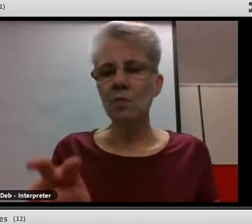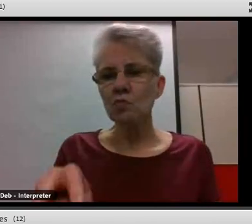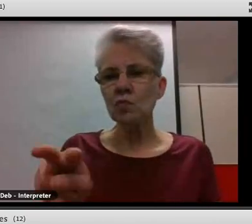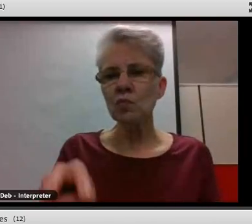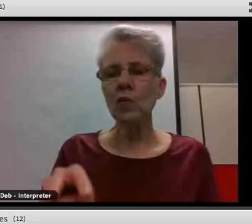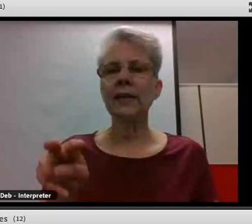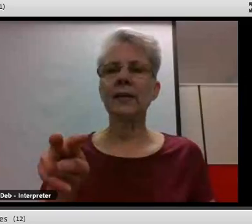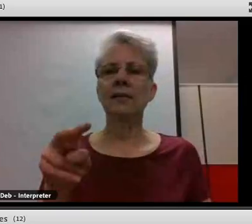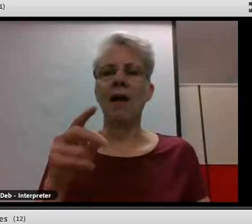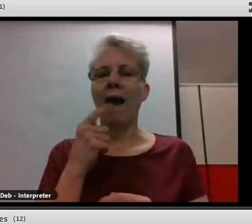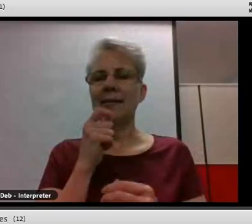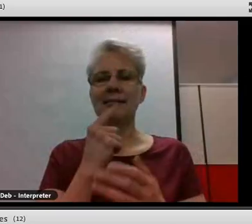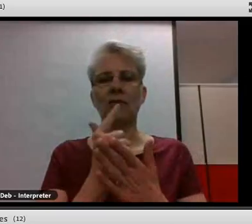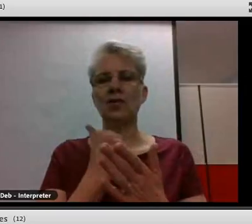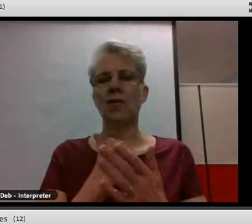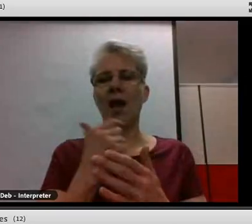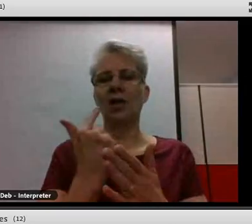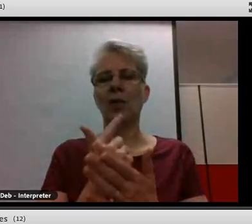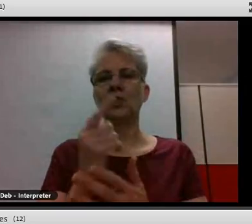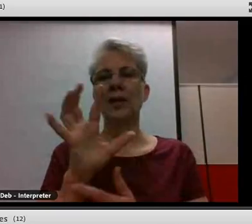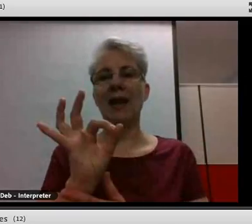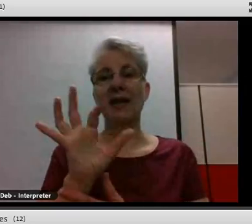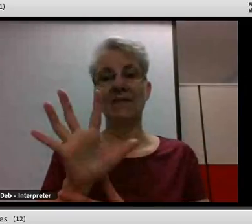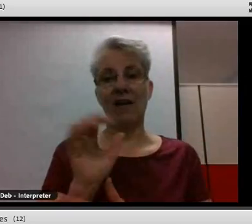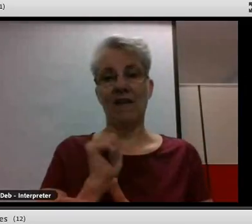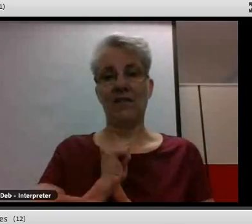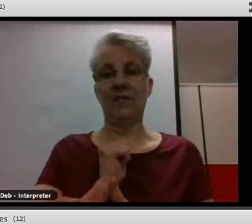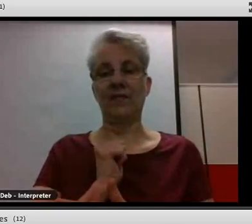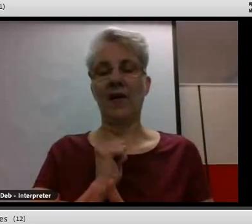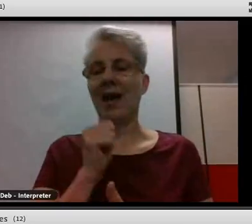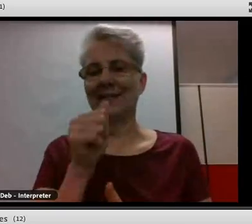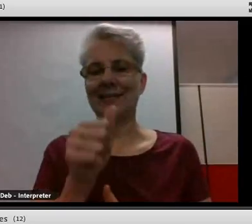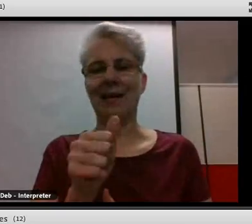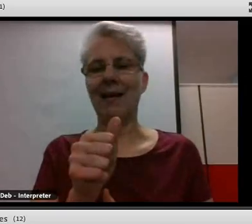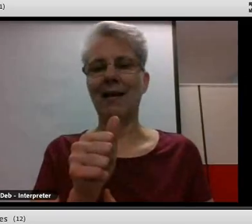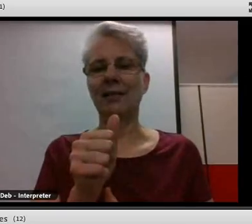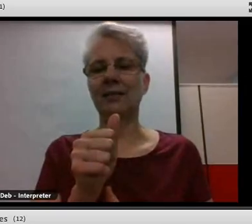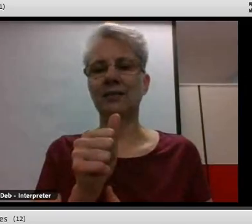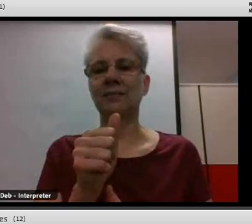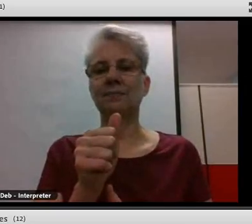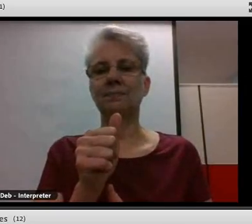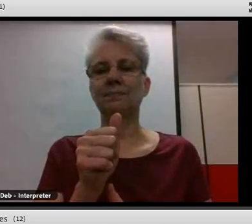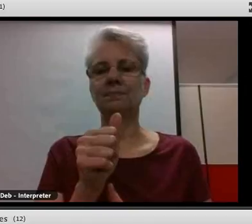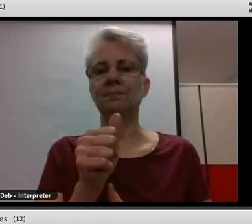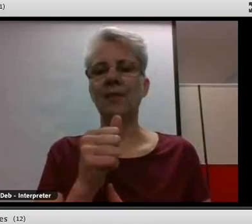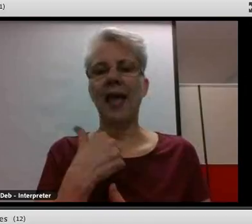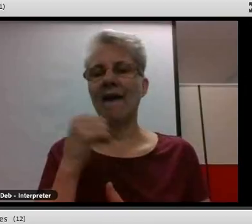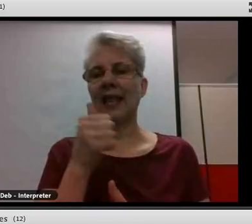you need to think about the broad range of disabilities, learning, mobility, developmental,